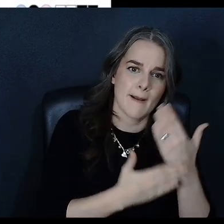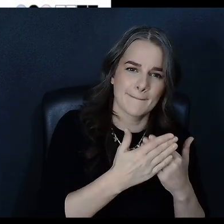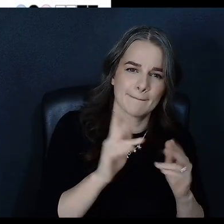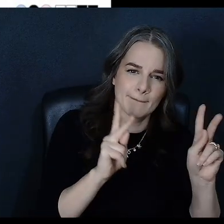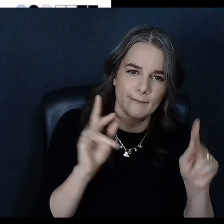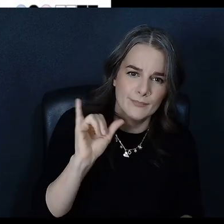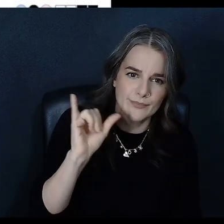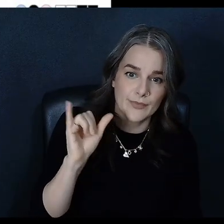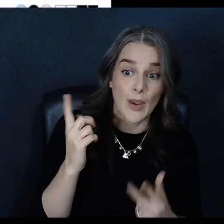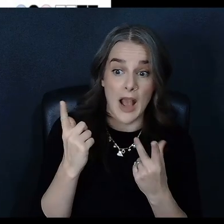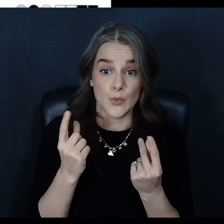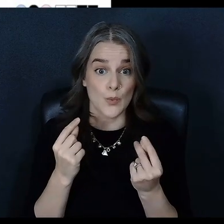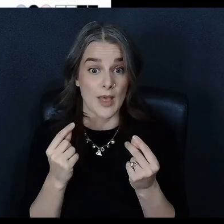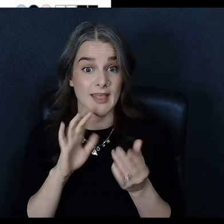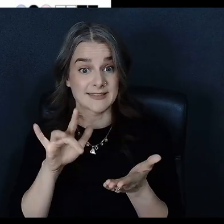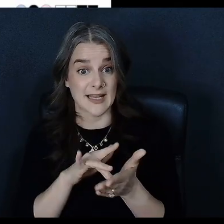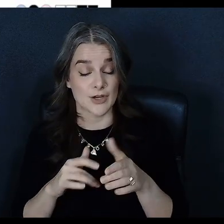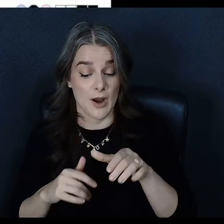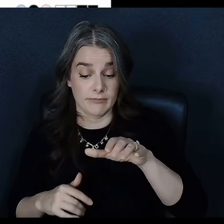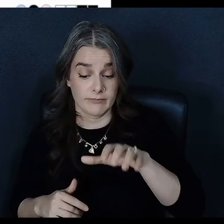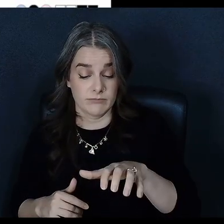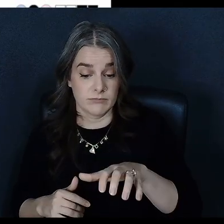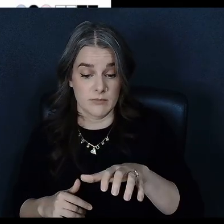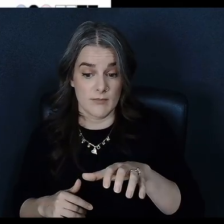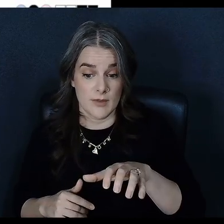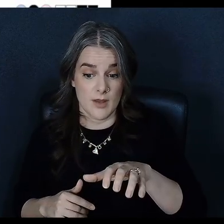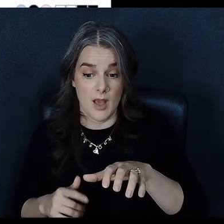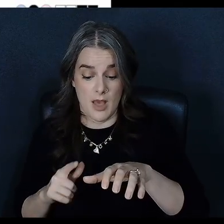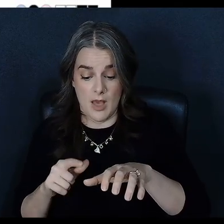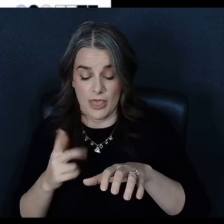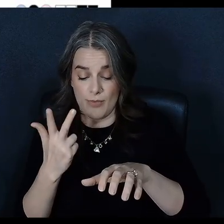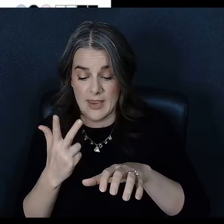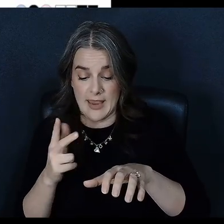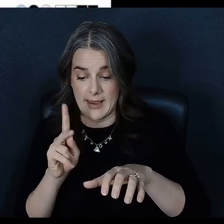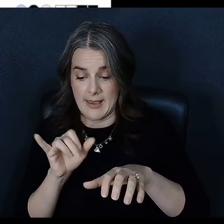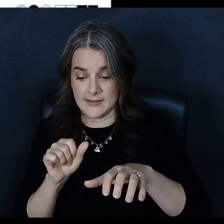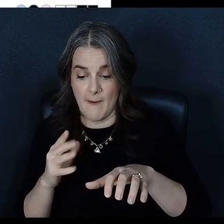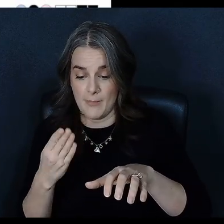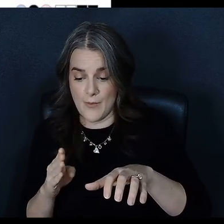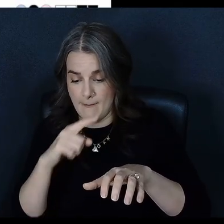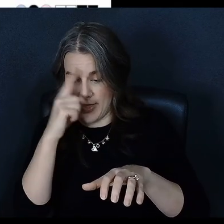My thumb accesses the three keys at the bottom-- the blue, the black and the red-- and then my fingers are all placed